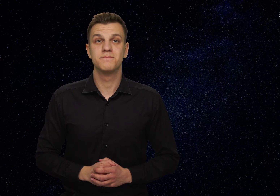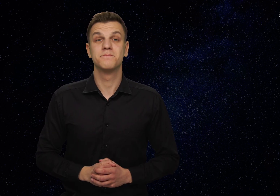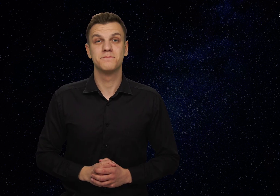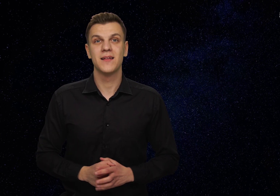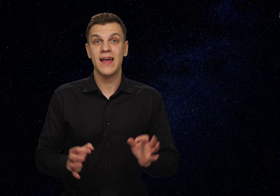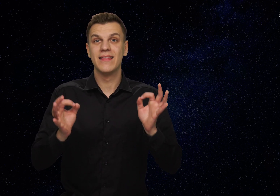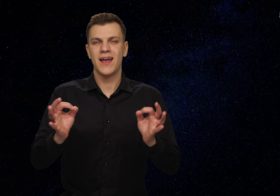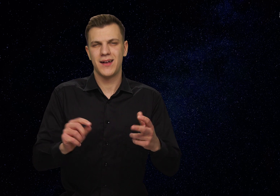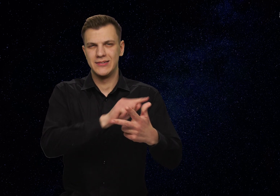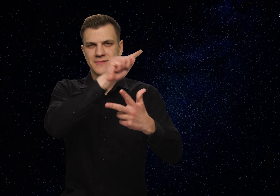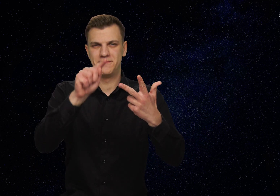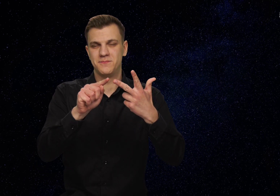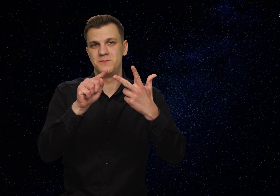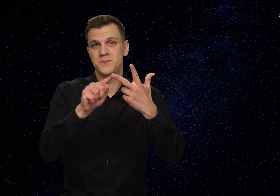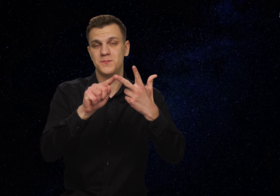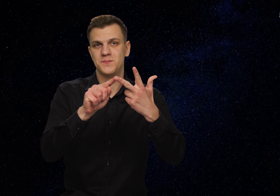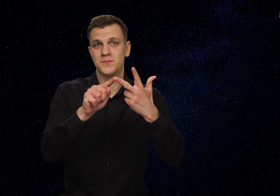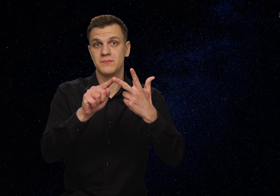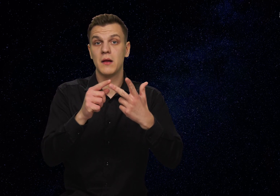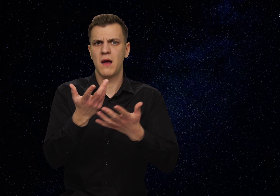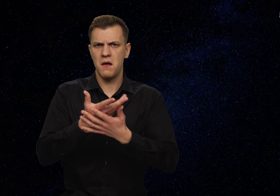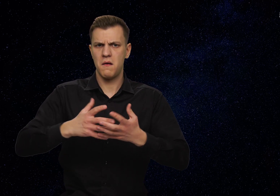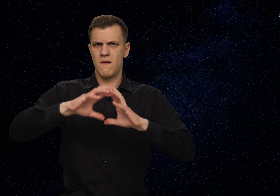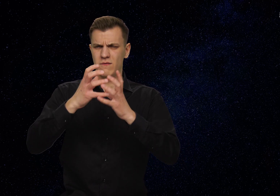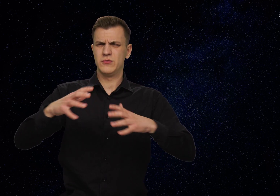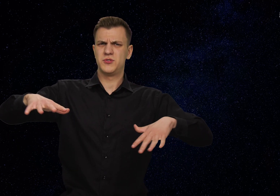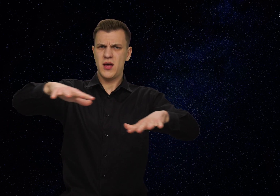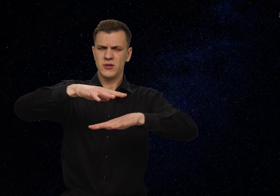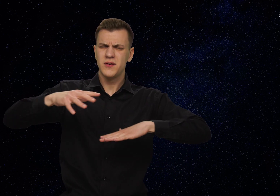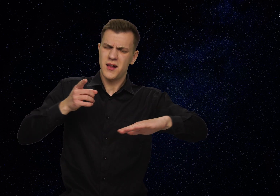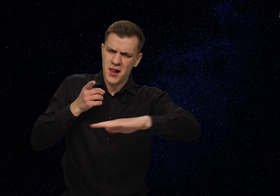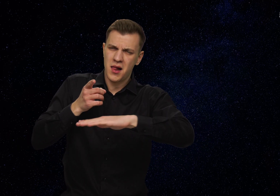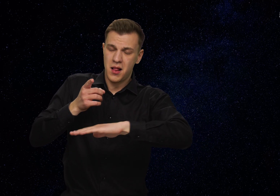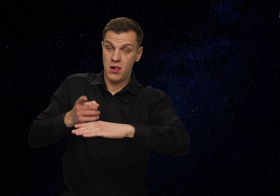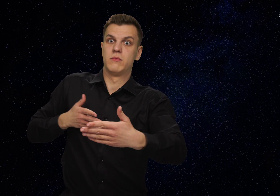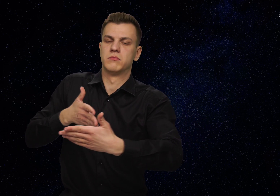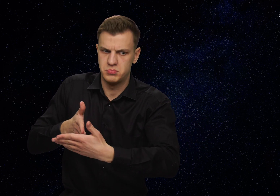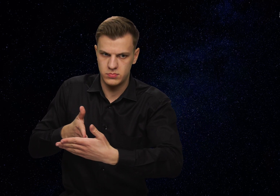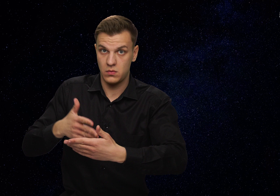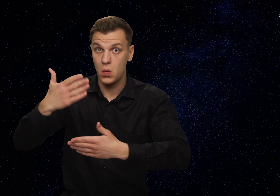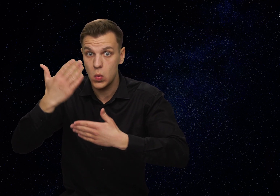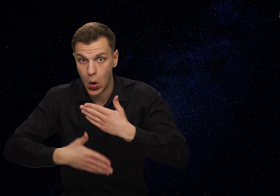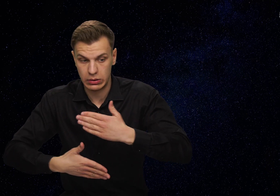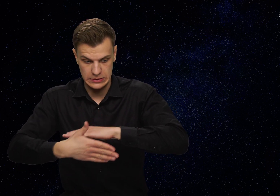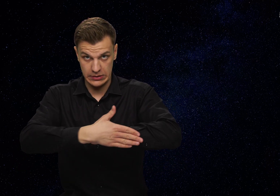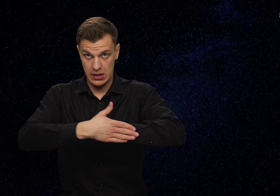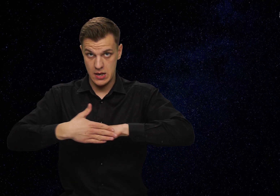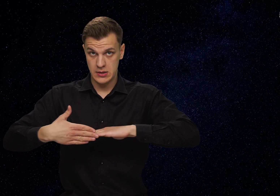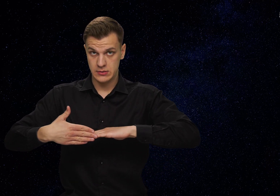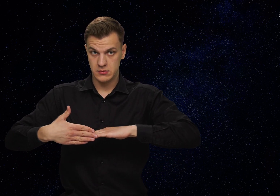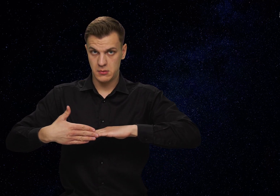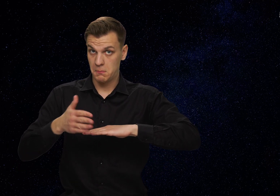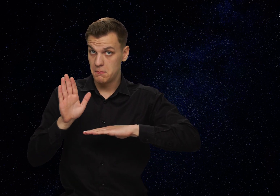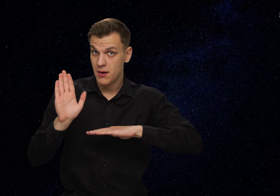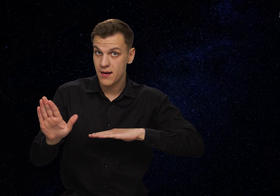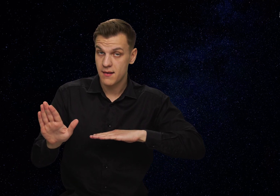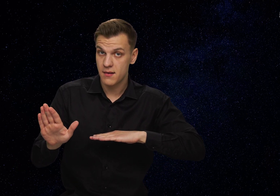Another question: does the universe have a limit?